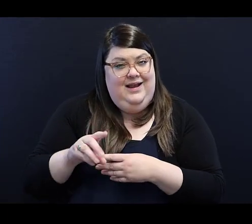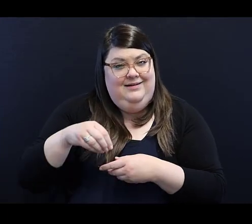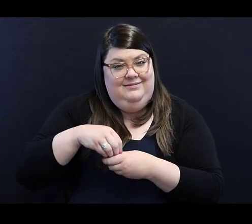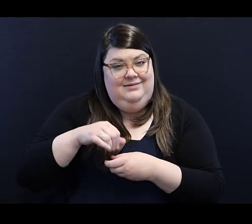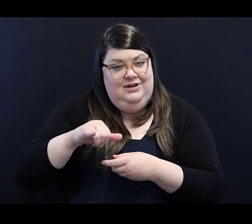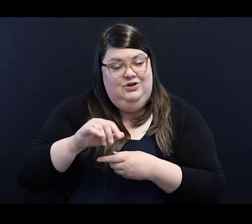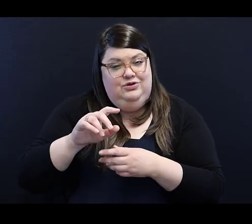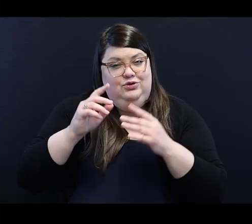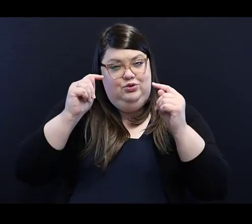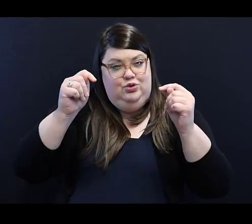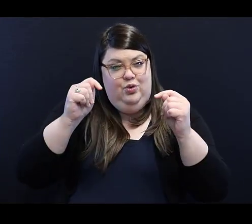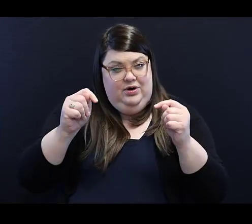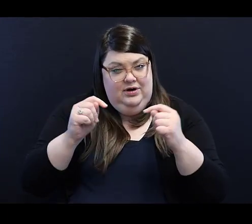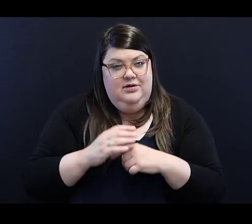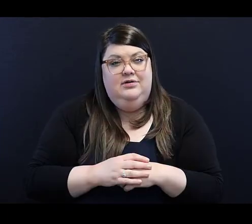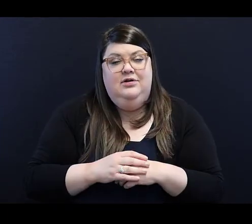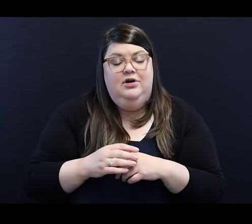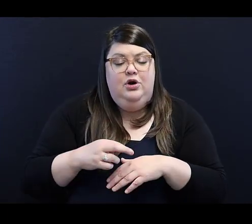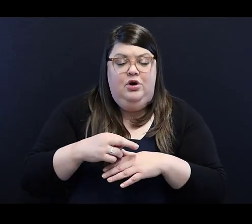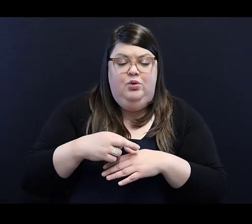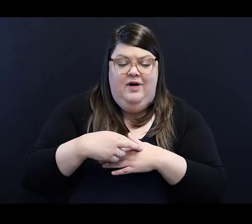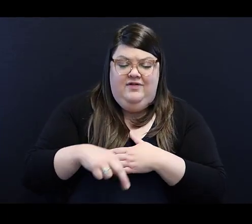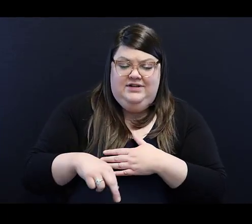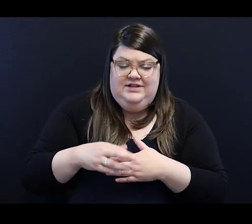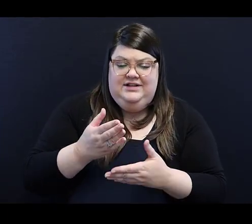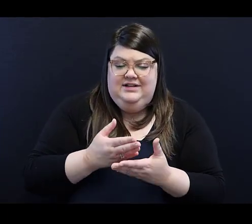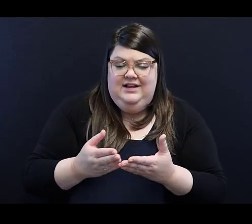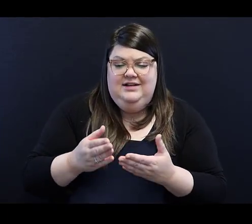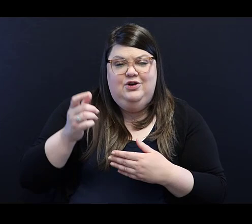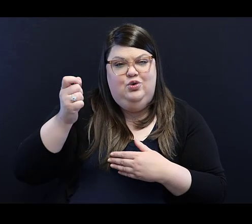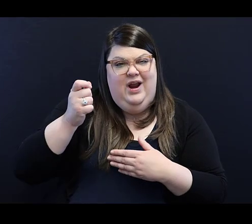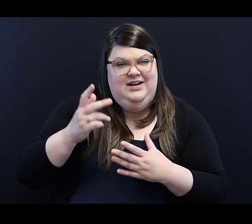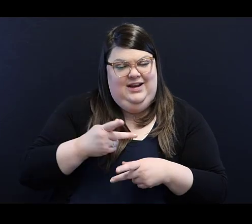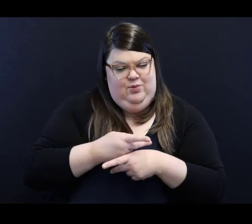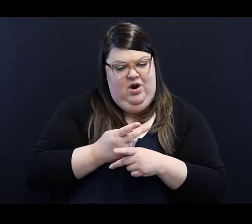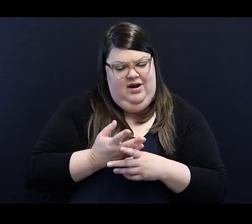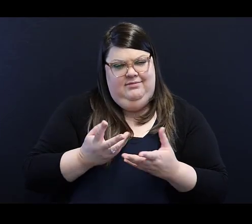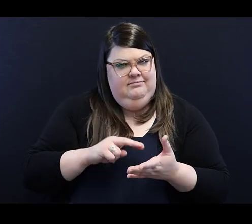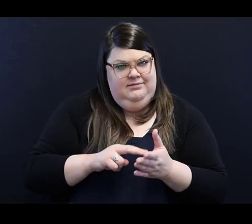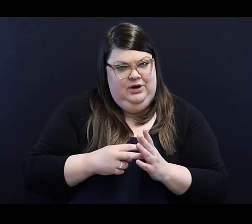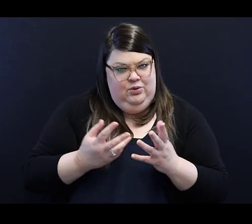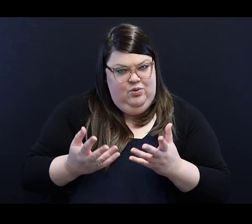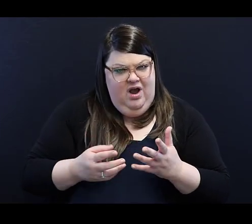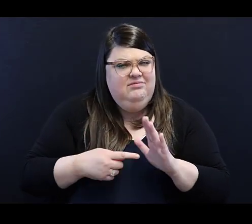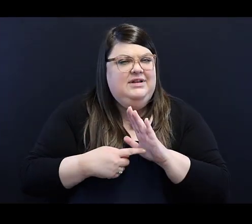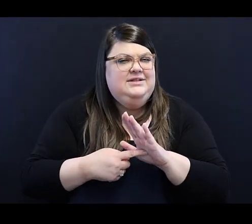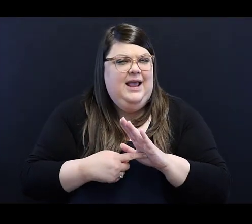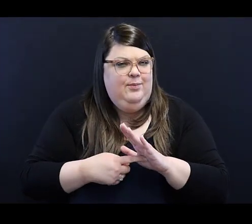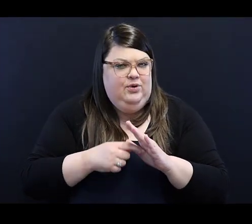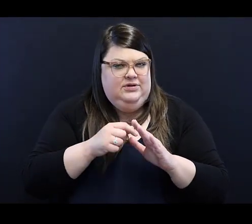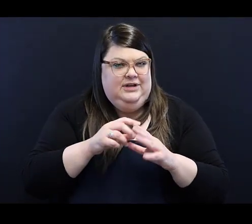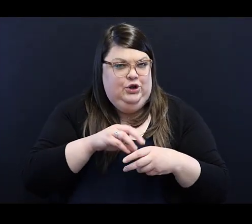references grantee products. Examples of products may include but are not limited to curriculum,